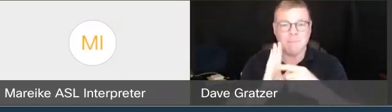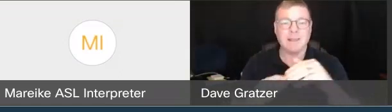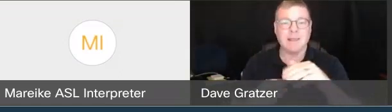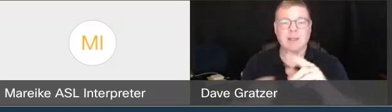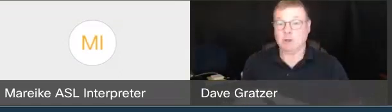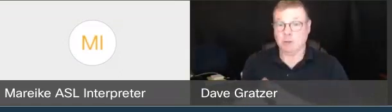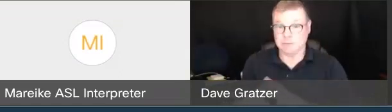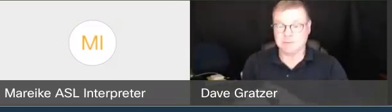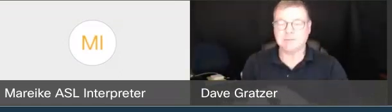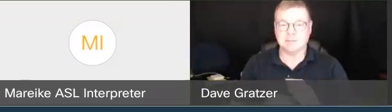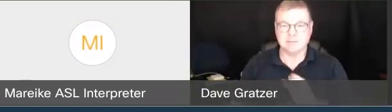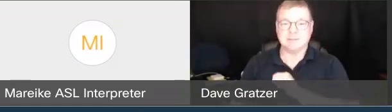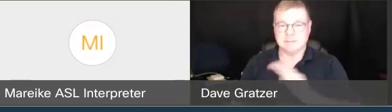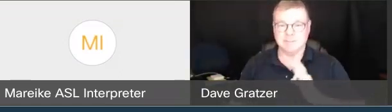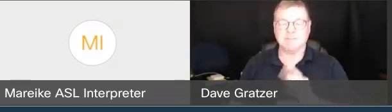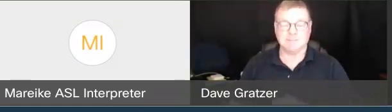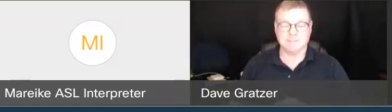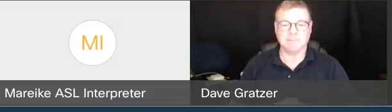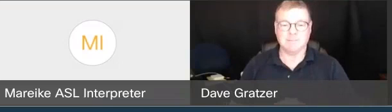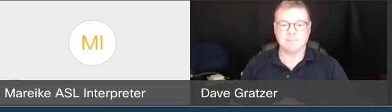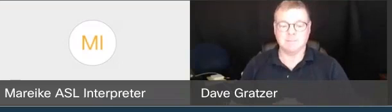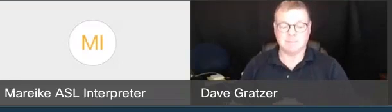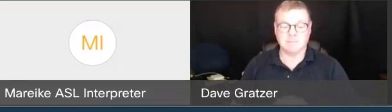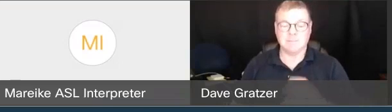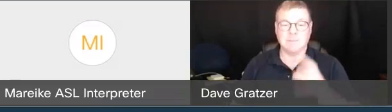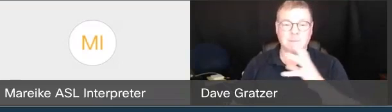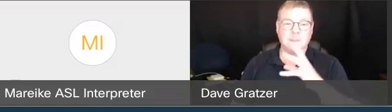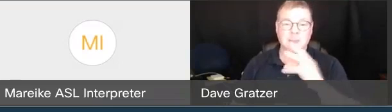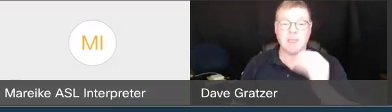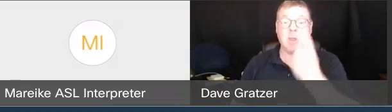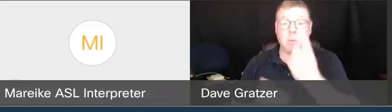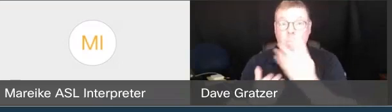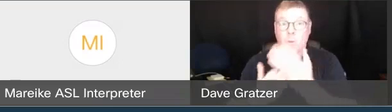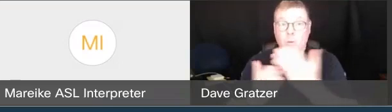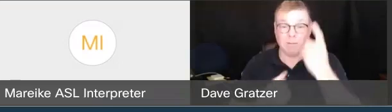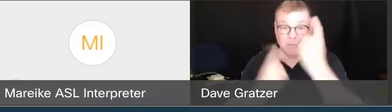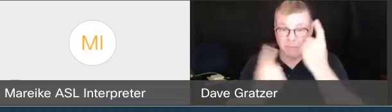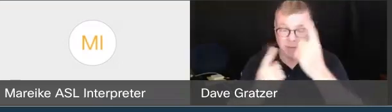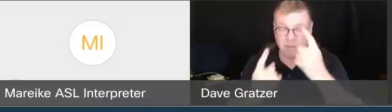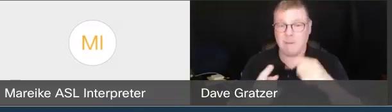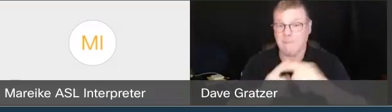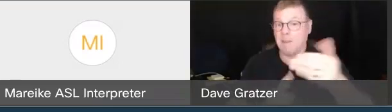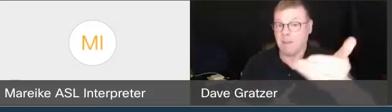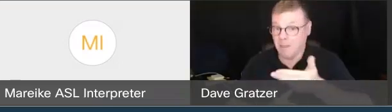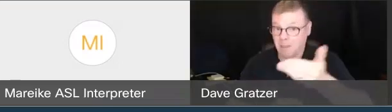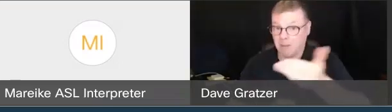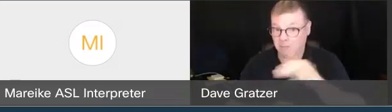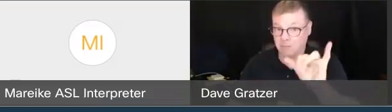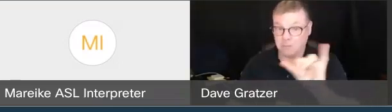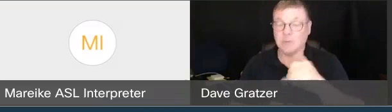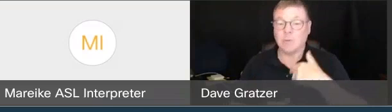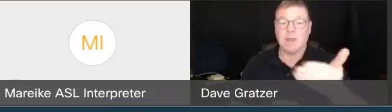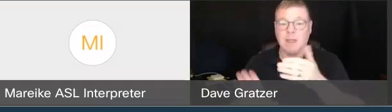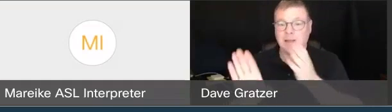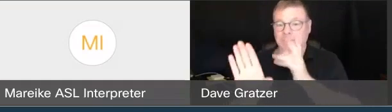I think so I one thought is really around hiring too we hire psychiatrists like psychiatrist nurse